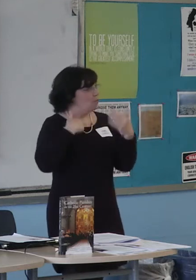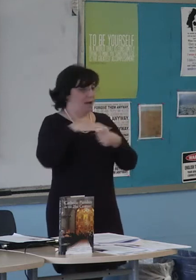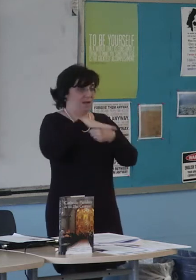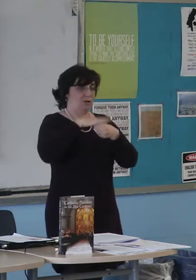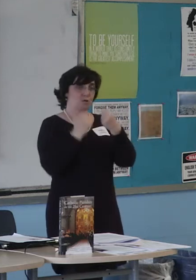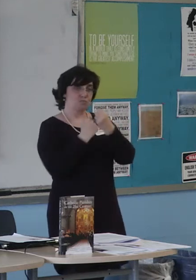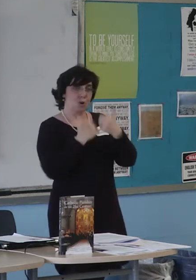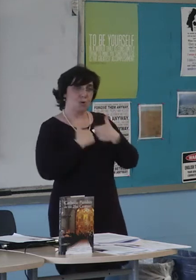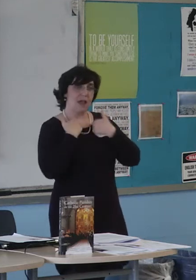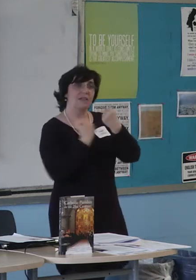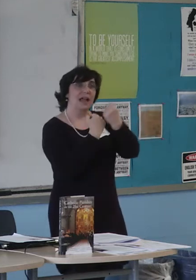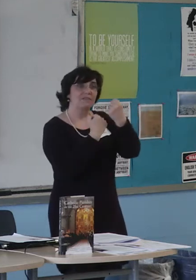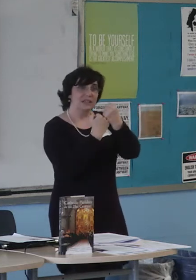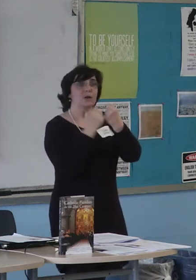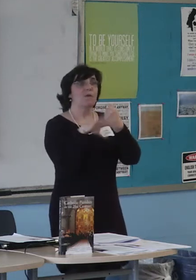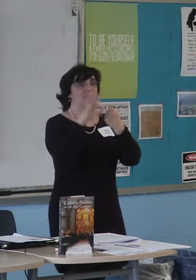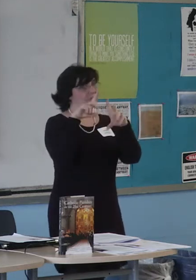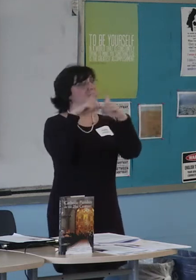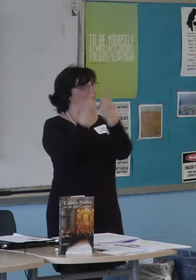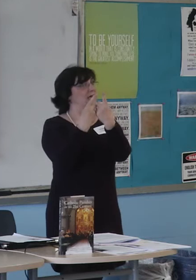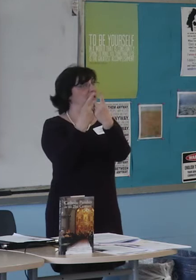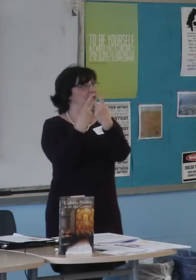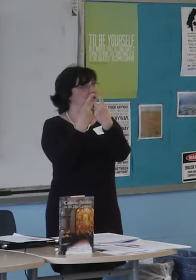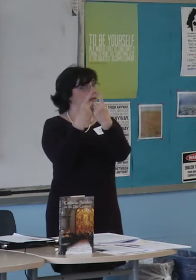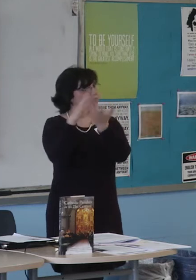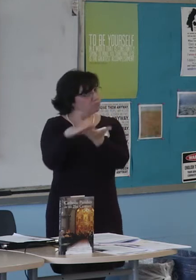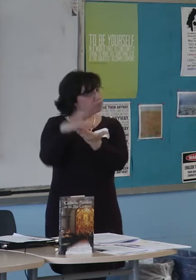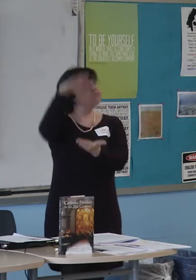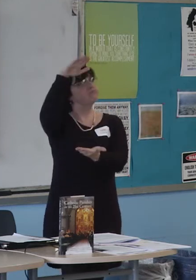advocacy, again we find the diocese is heavily involved here in these programs,